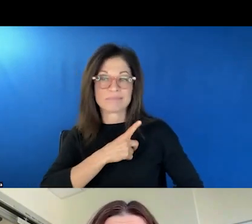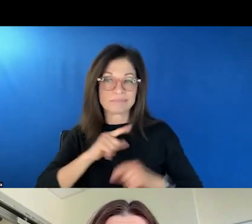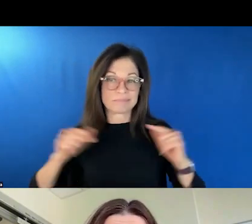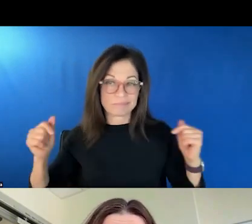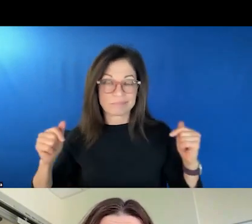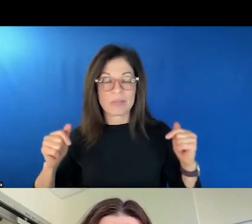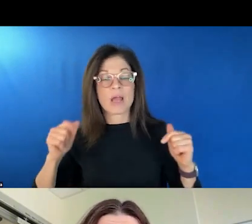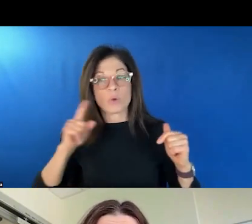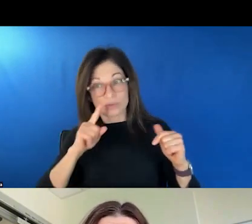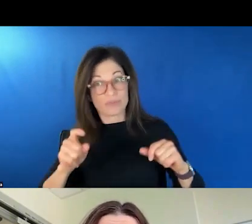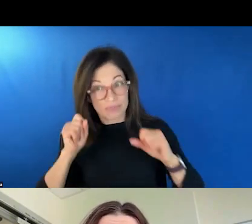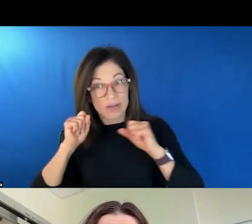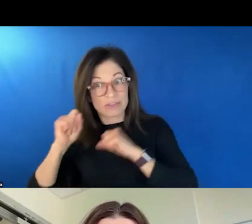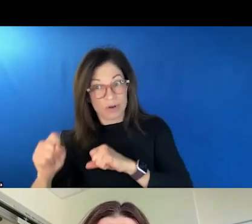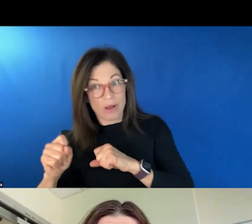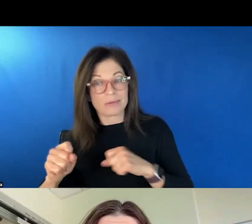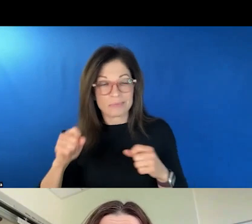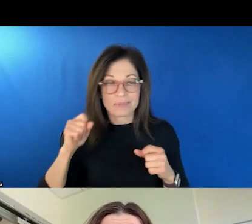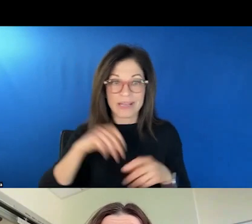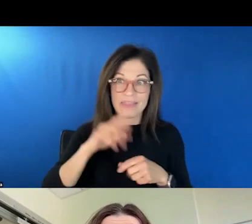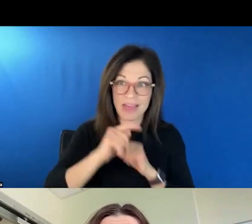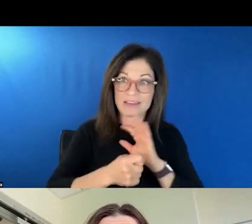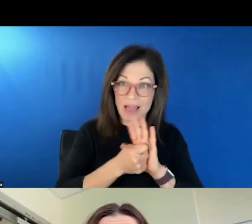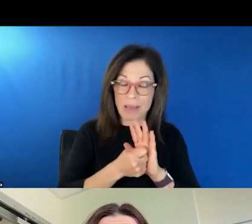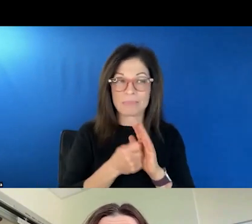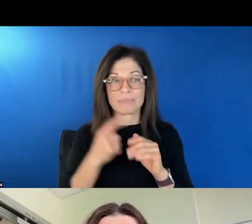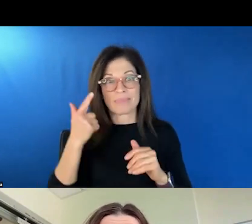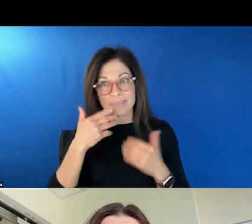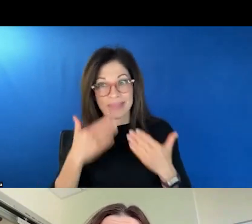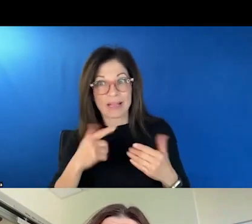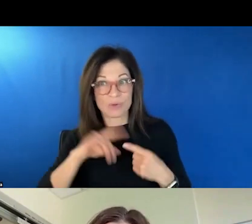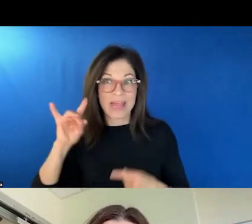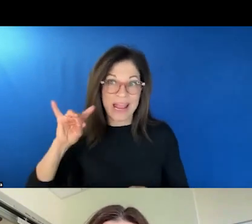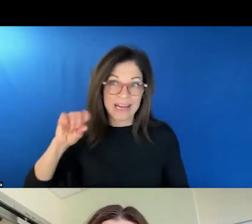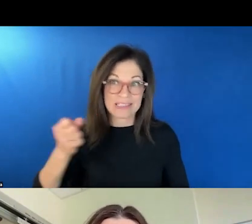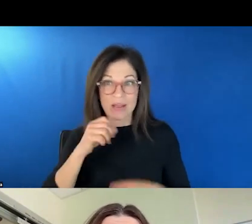THANK YOU TO THE # 80S AND THE WAR ON DUGS AND BE CAME THE DEFAULT.